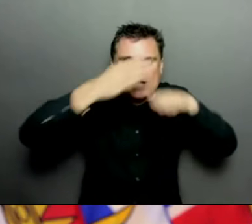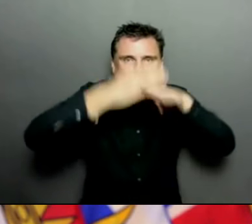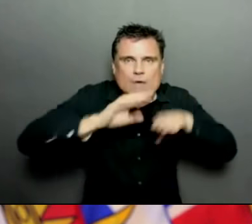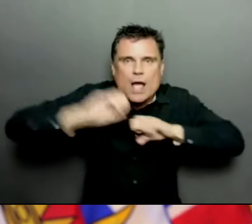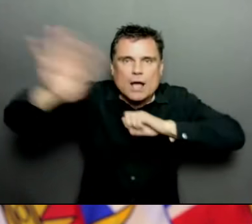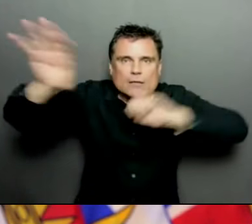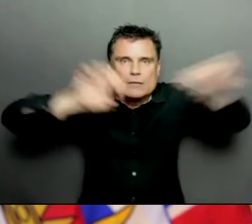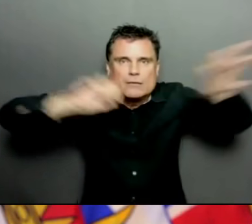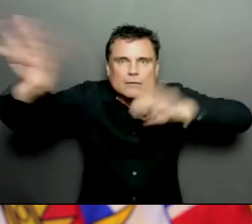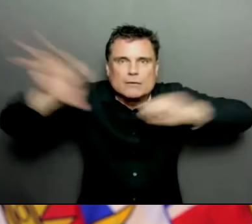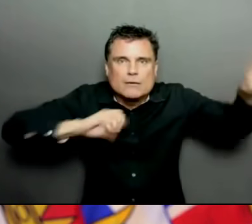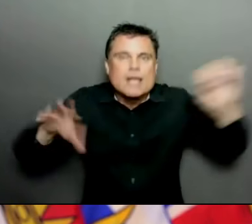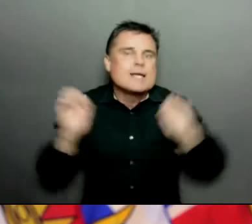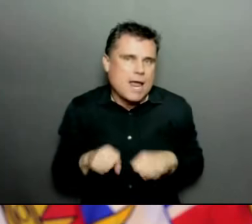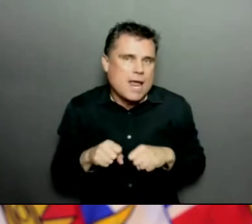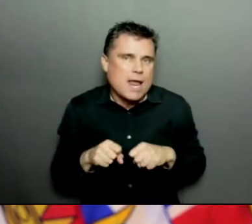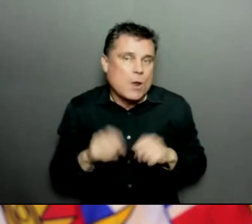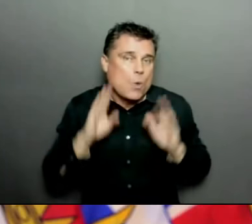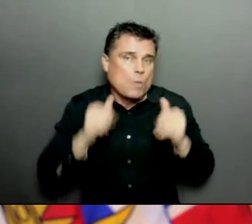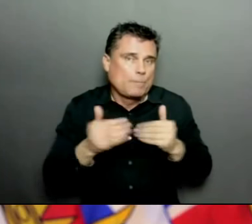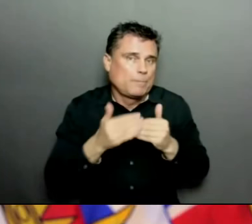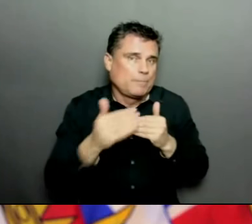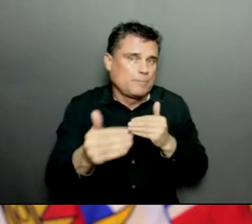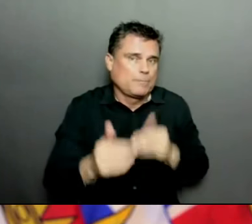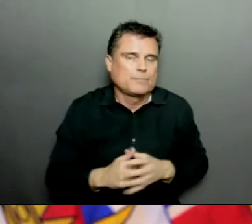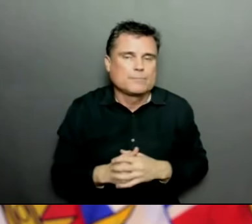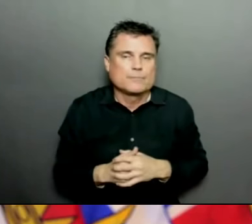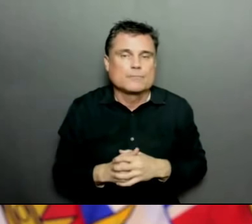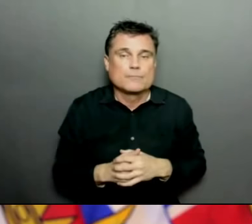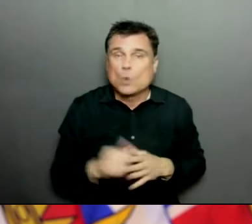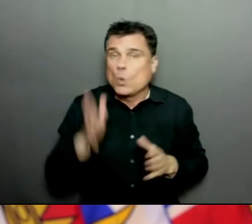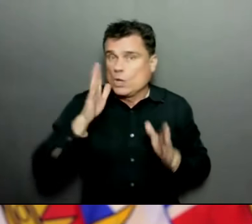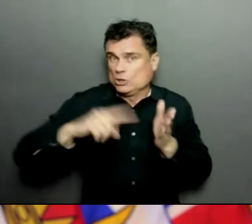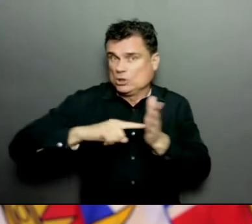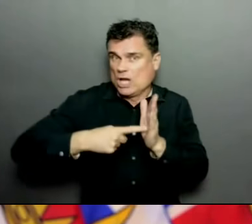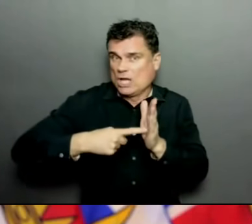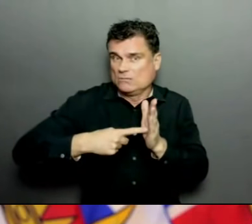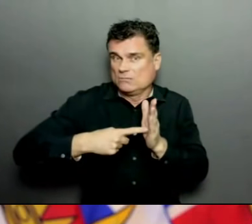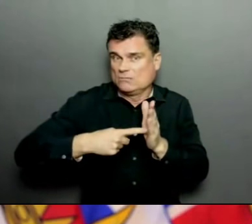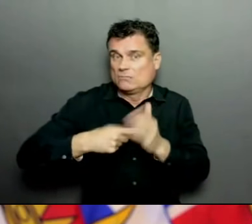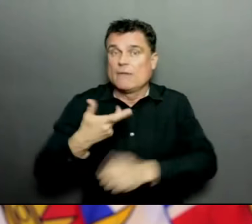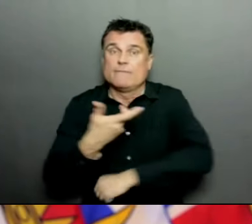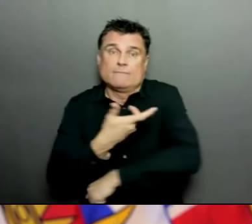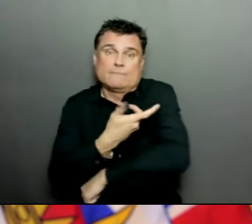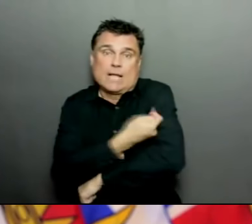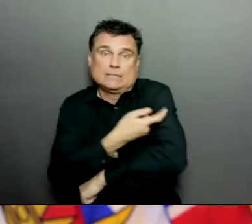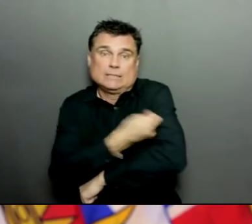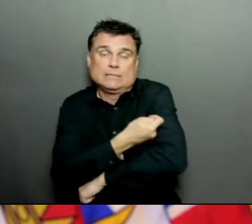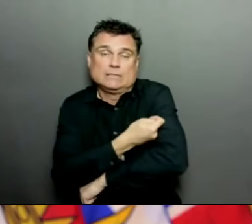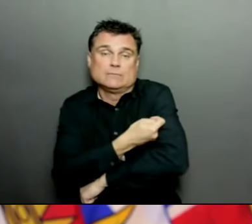starting tomorrow in the North and in the interior will be focused at people coming to receive